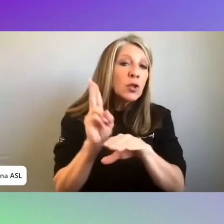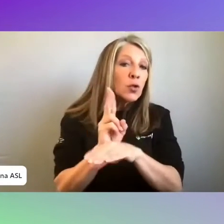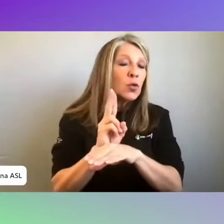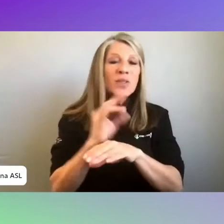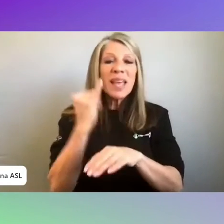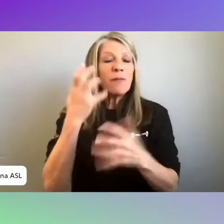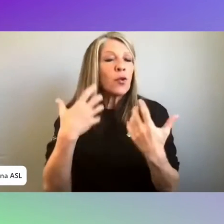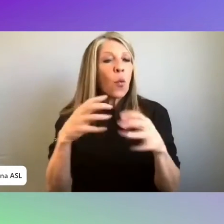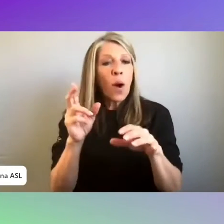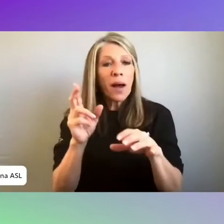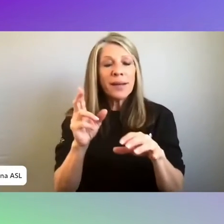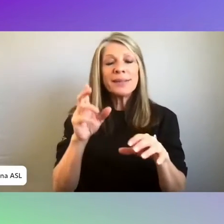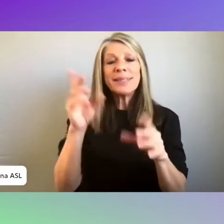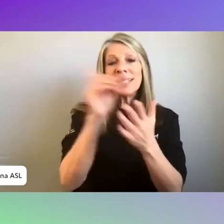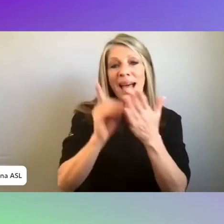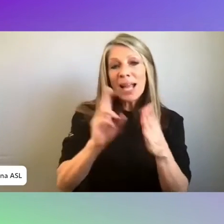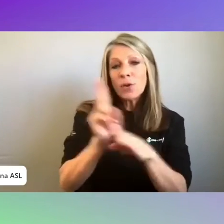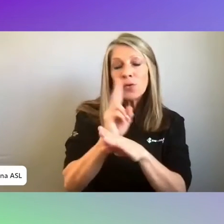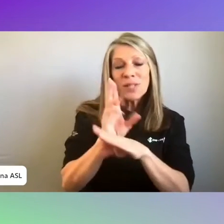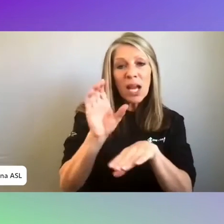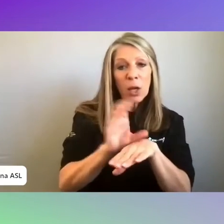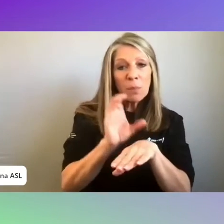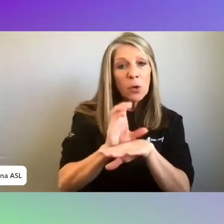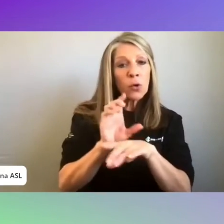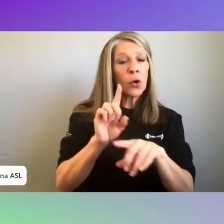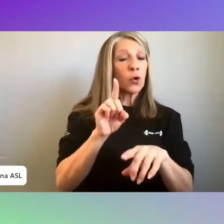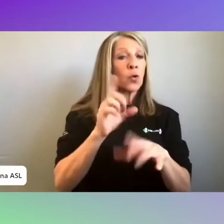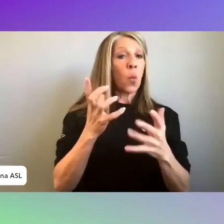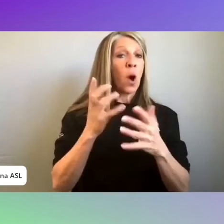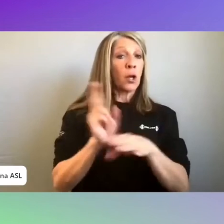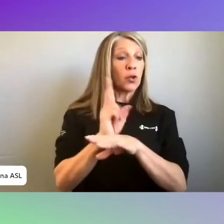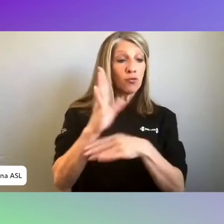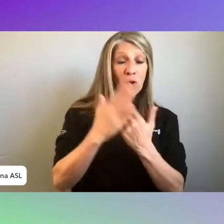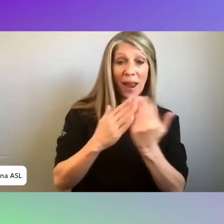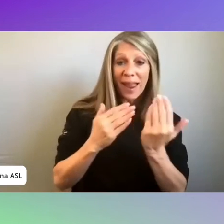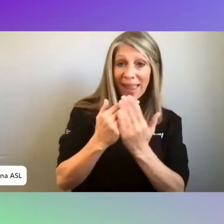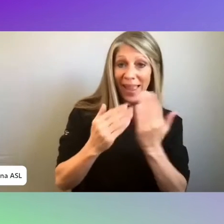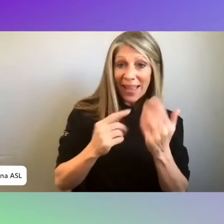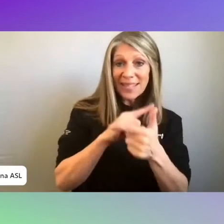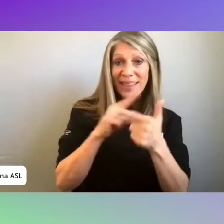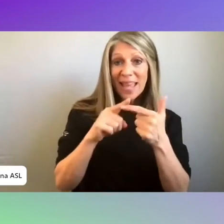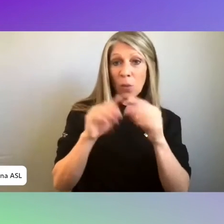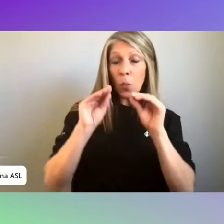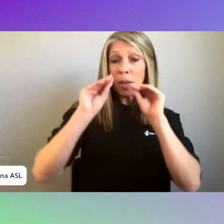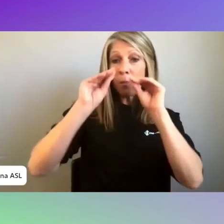cardboard, sandpaper, cleaners, pipe unamic, so it's a great way to engage if you don't computer, want to